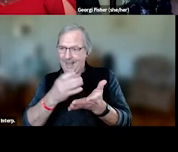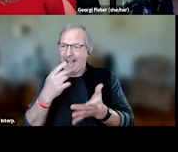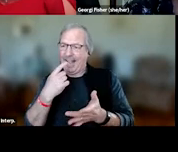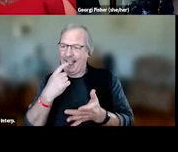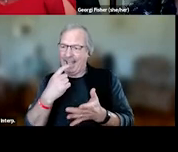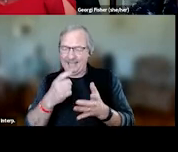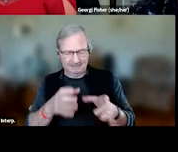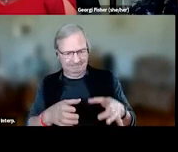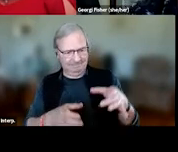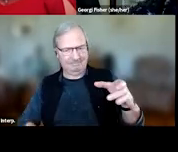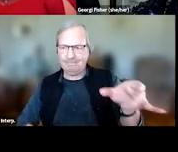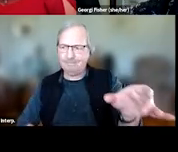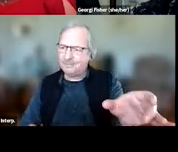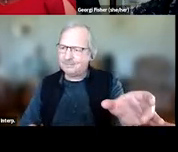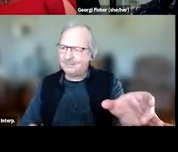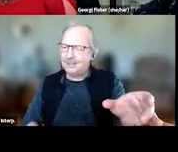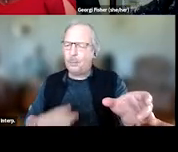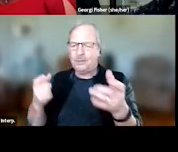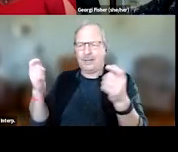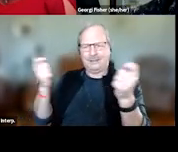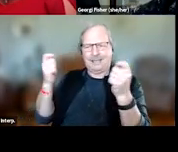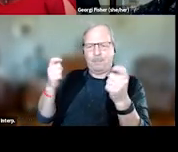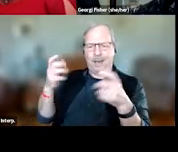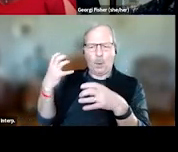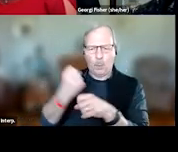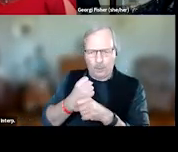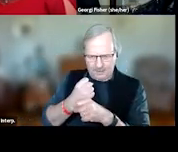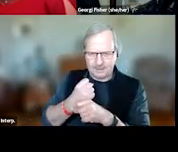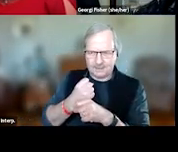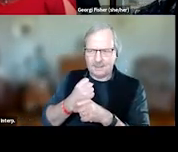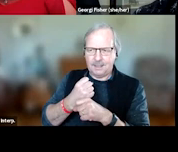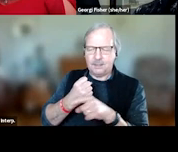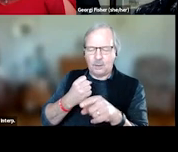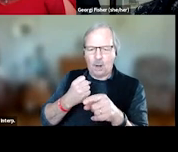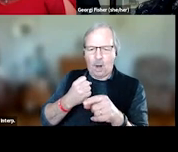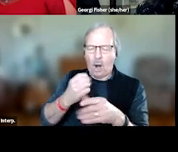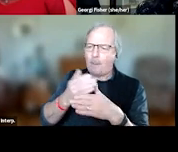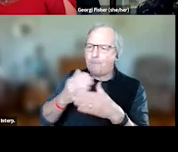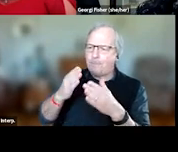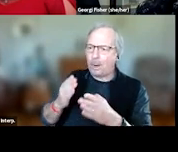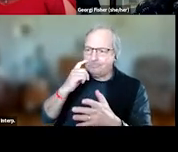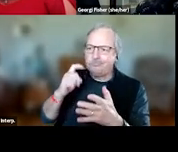But we try to celebrate our wins and do it in a way where our partners, you know, recognize our gratitude for that,